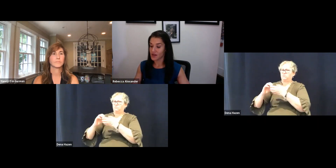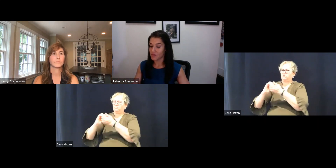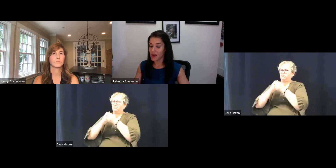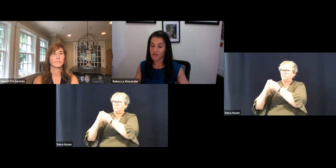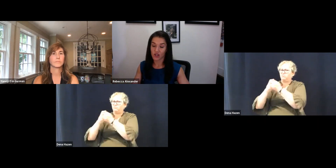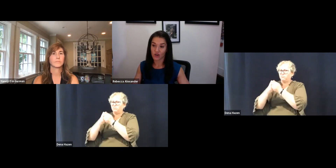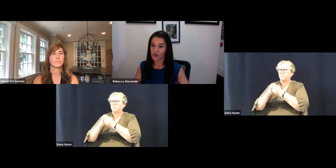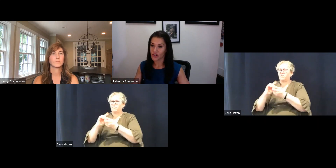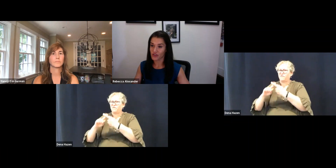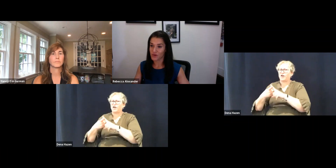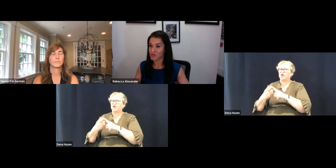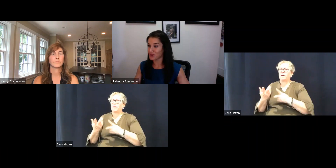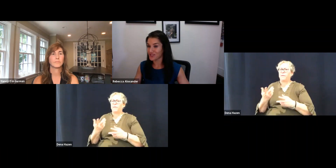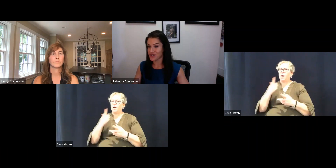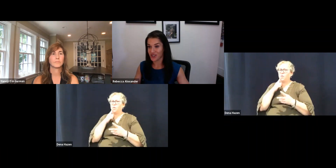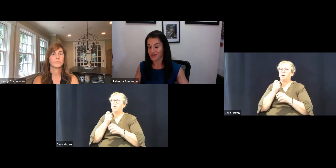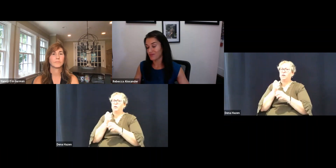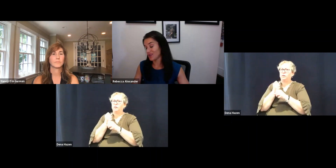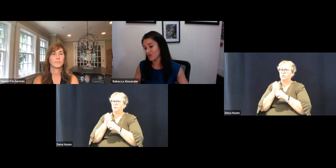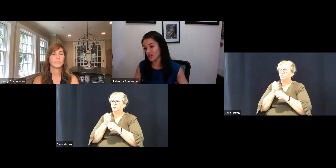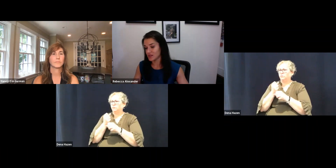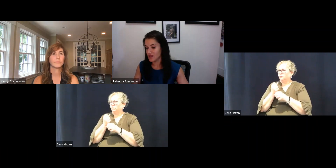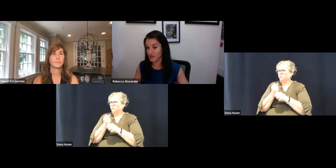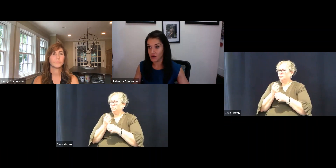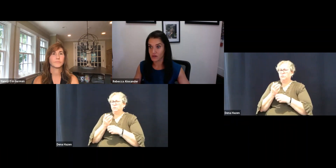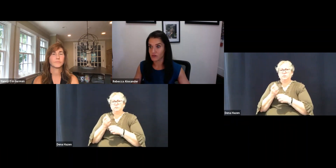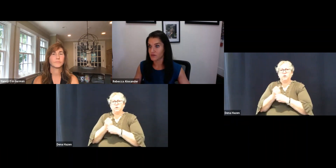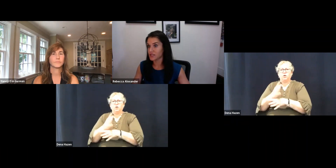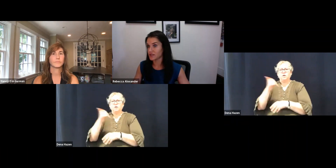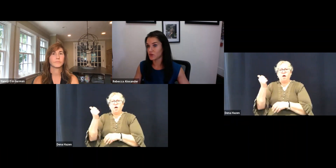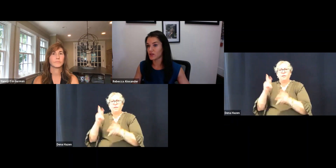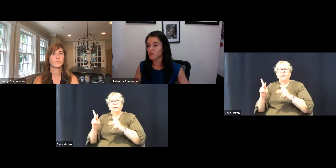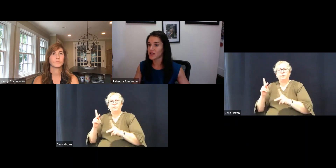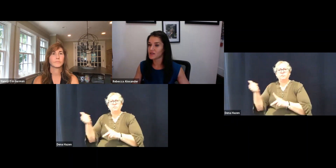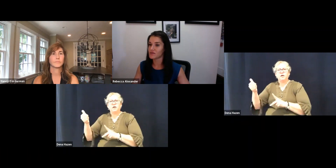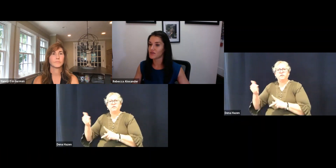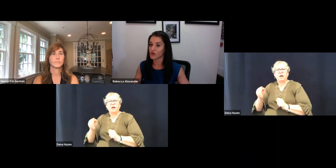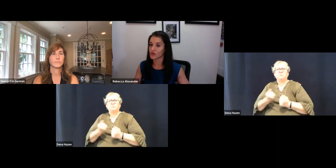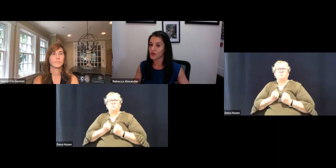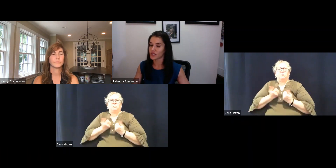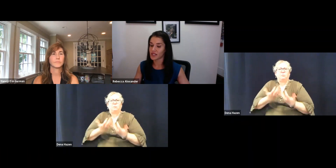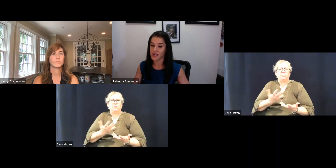And it may even encourage other people to share things that they're sort of dealing with, because of the vulnerability.